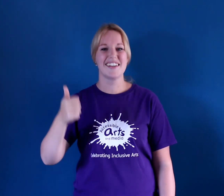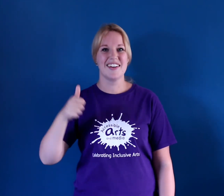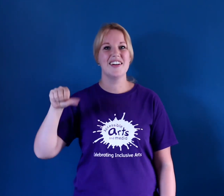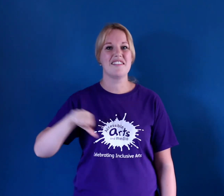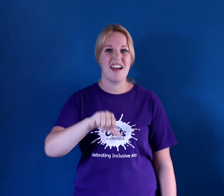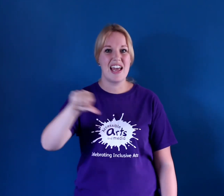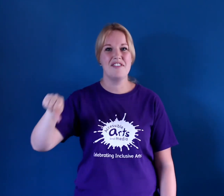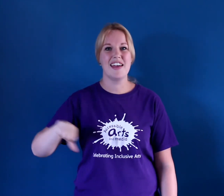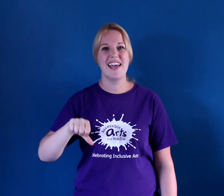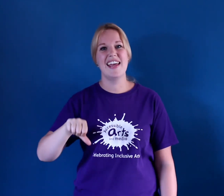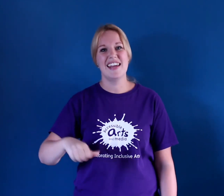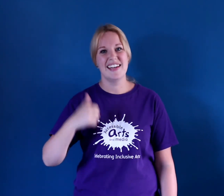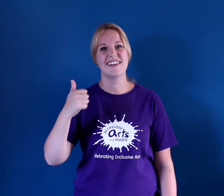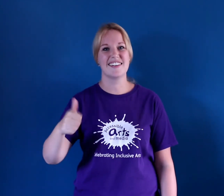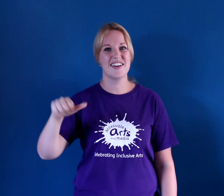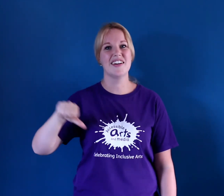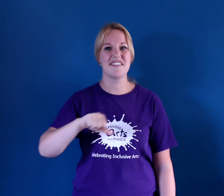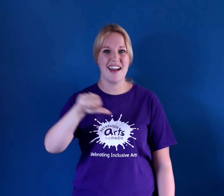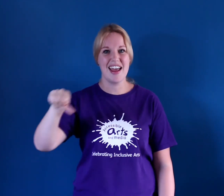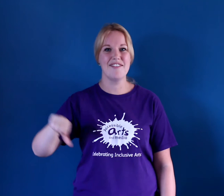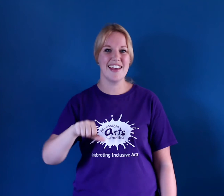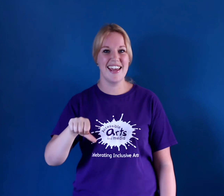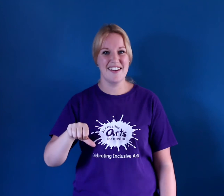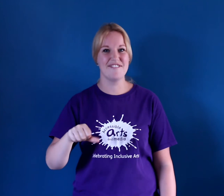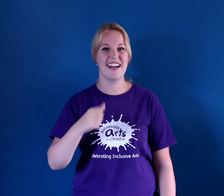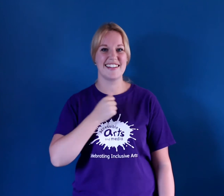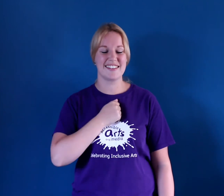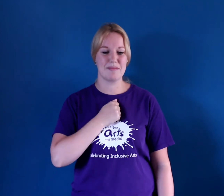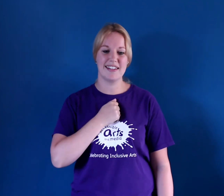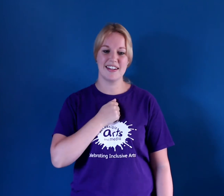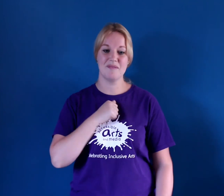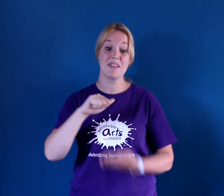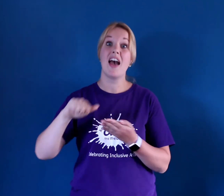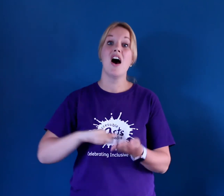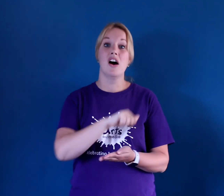Good gravy, good gravy. Fantastic, my turn.